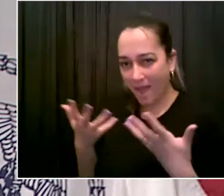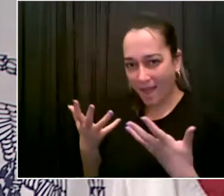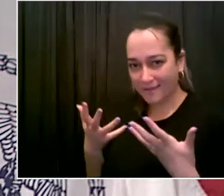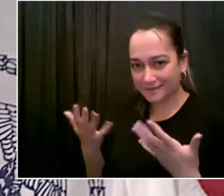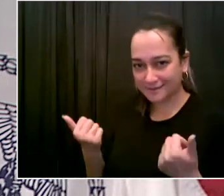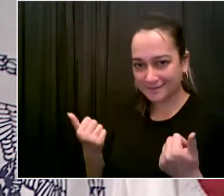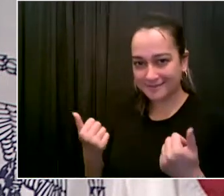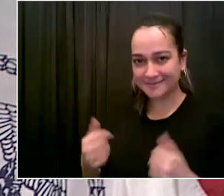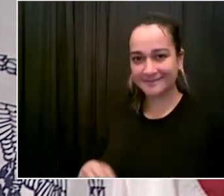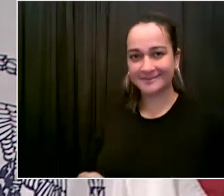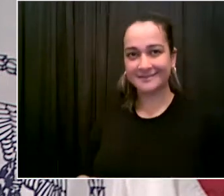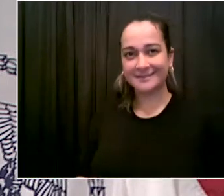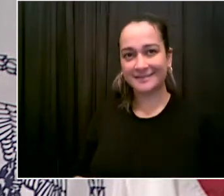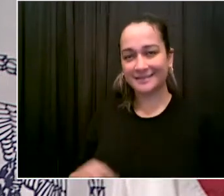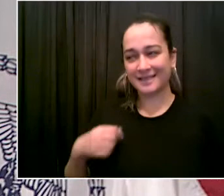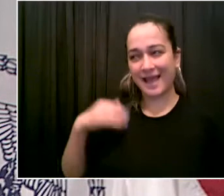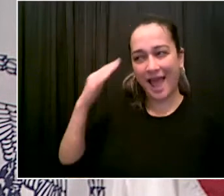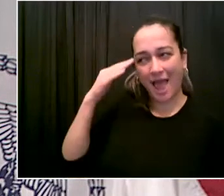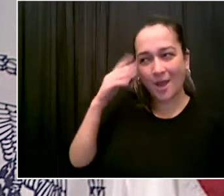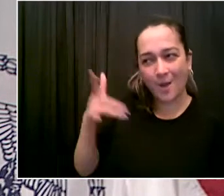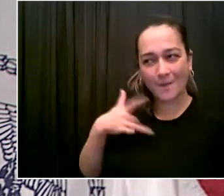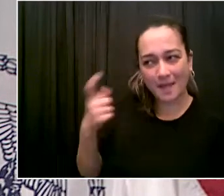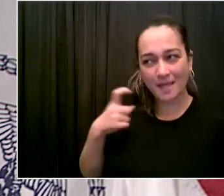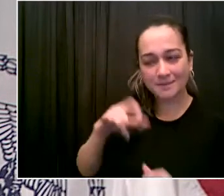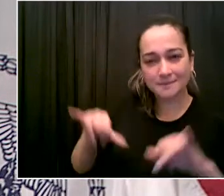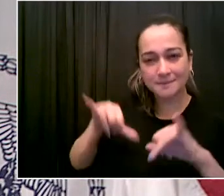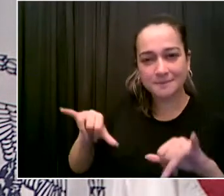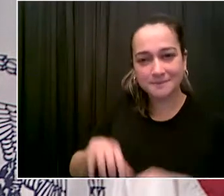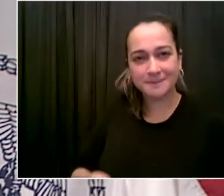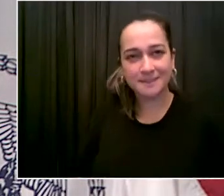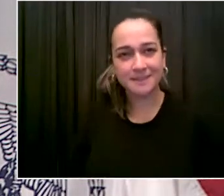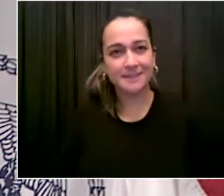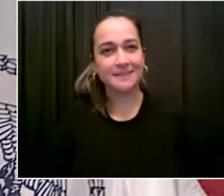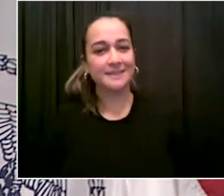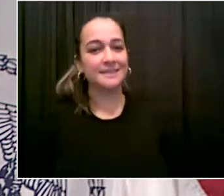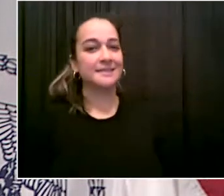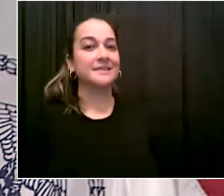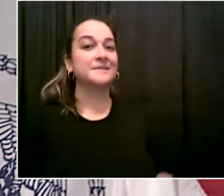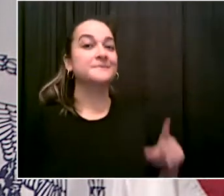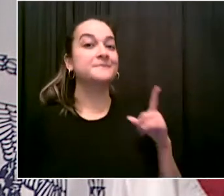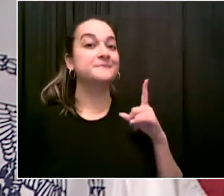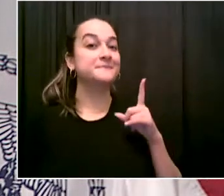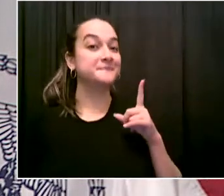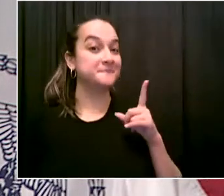JUAN MANUEL . Reporter: I